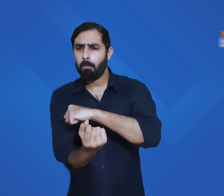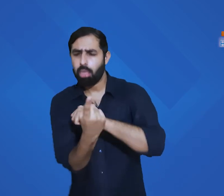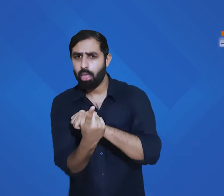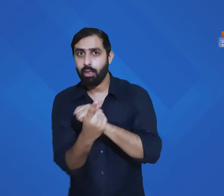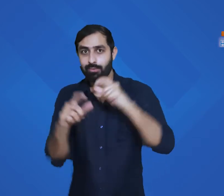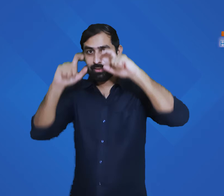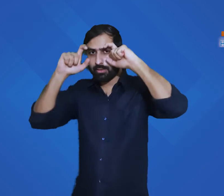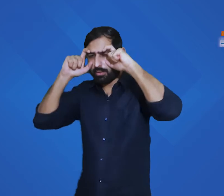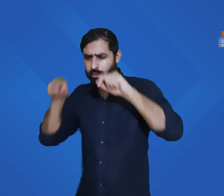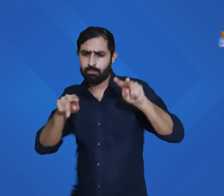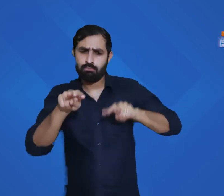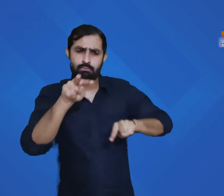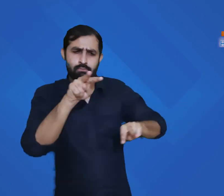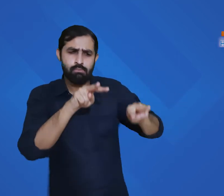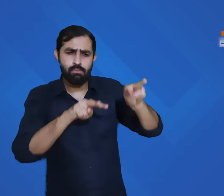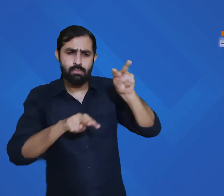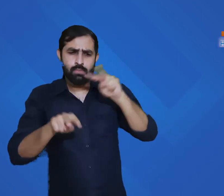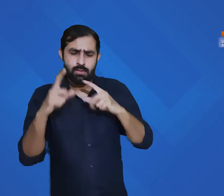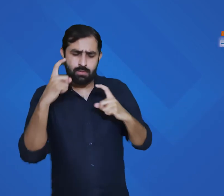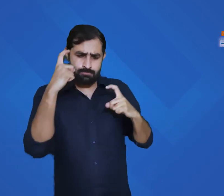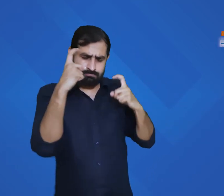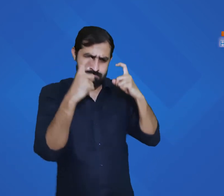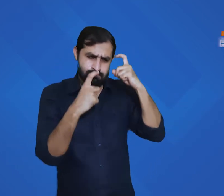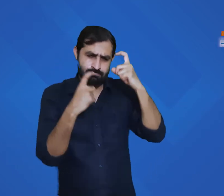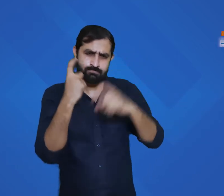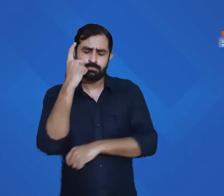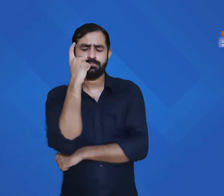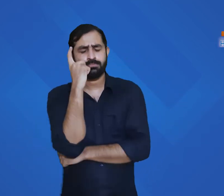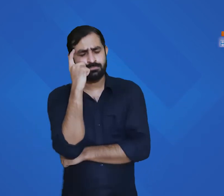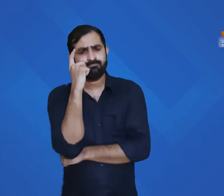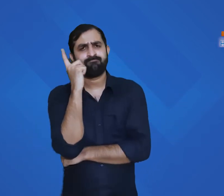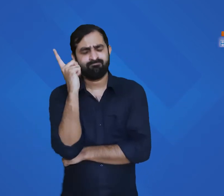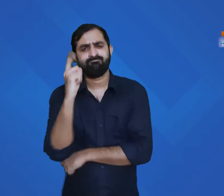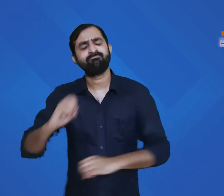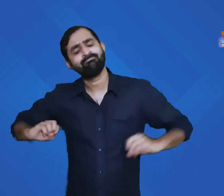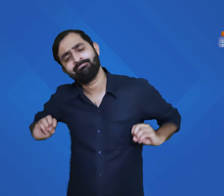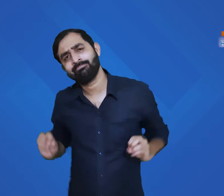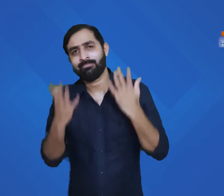Nirmal Verma was one such activists who dominated all the changes happening around us.